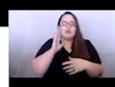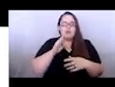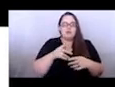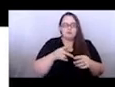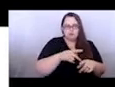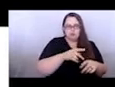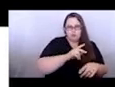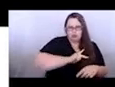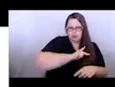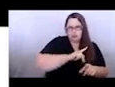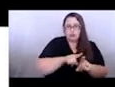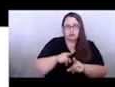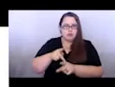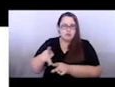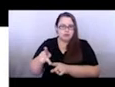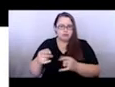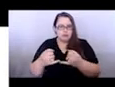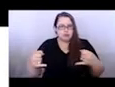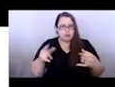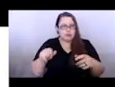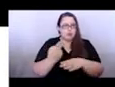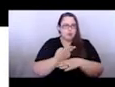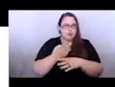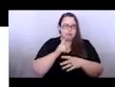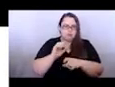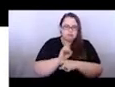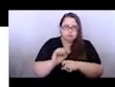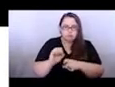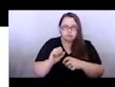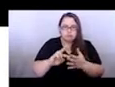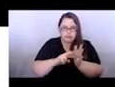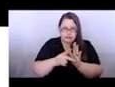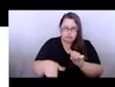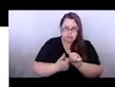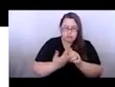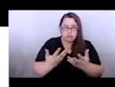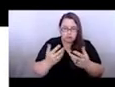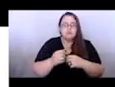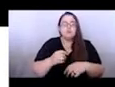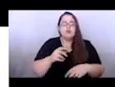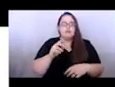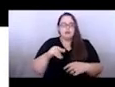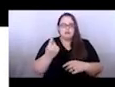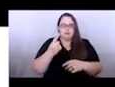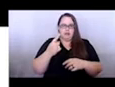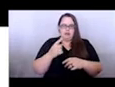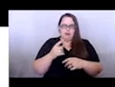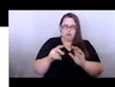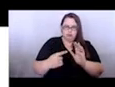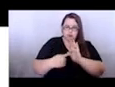So we can define it using its literal definition that boundaries are something that indicates or fixes a limit or extent,